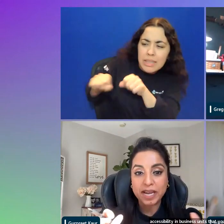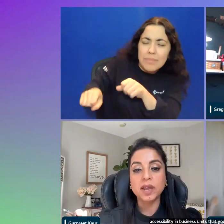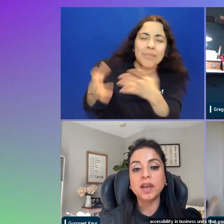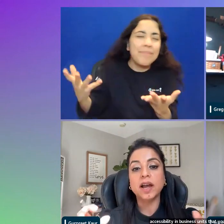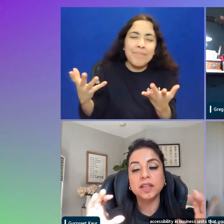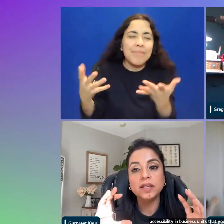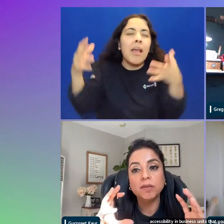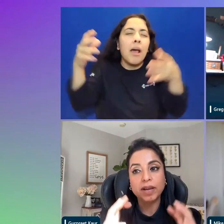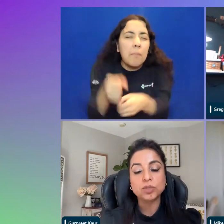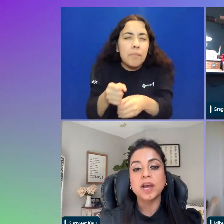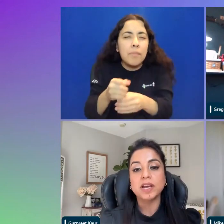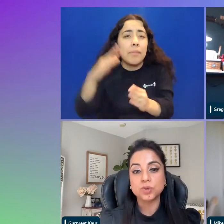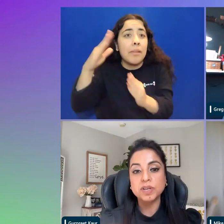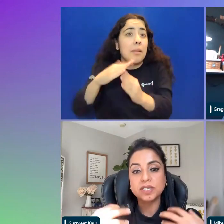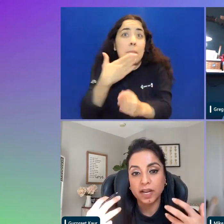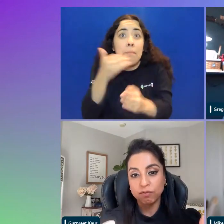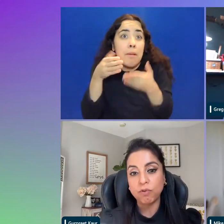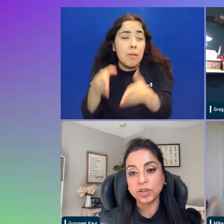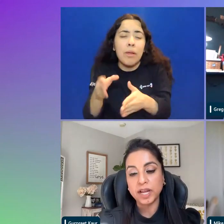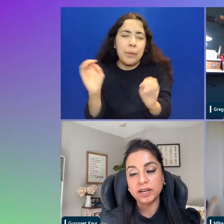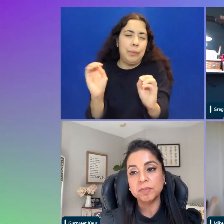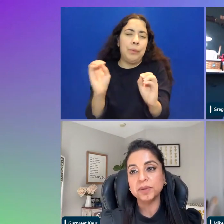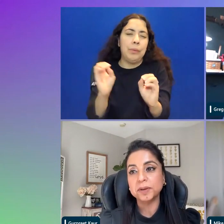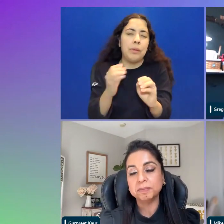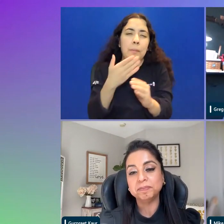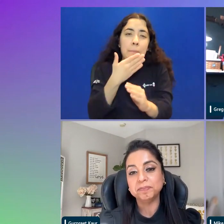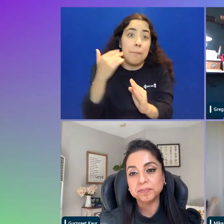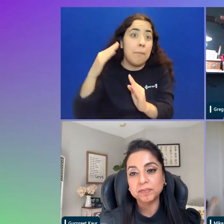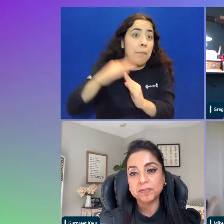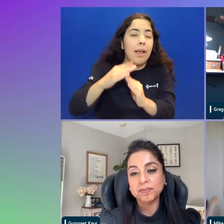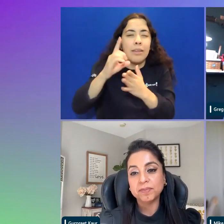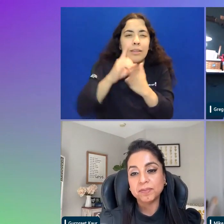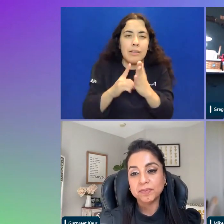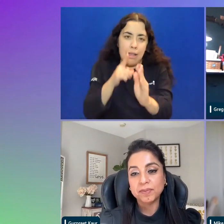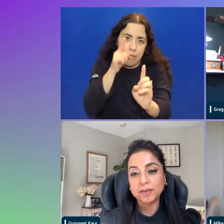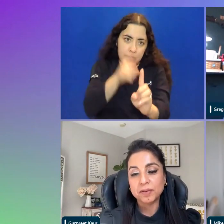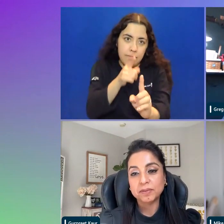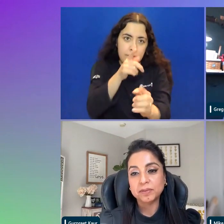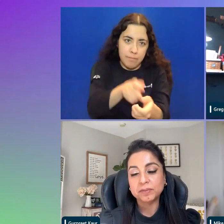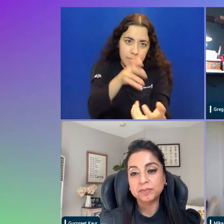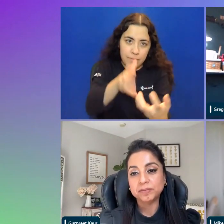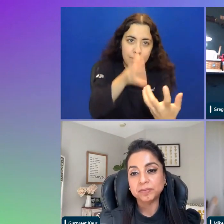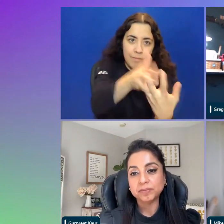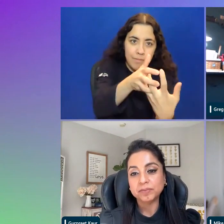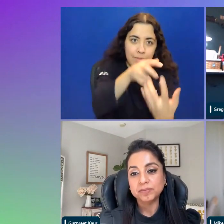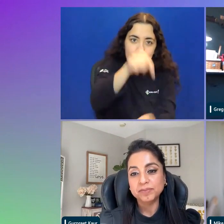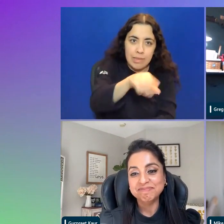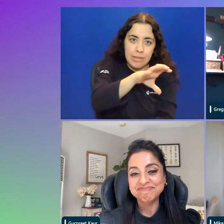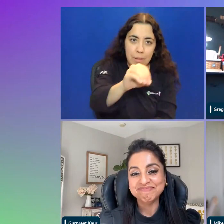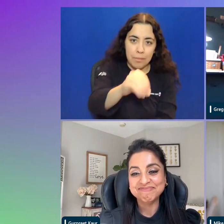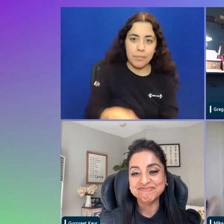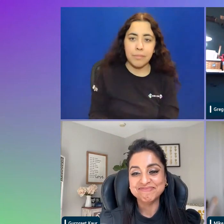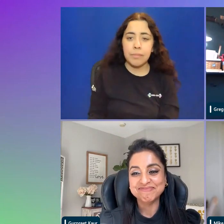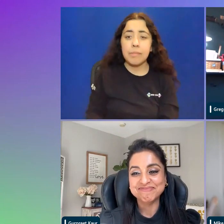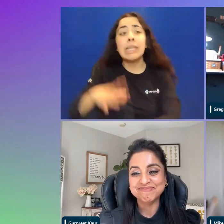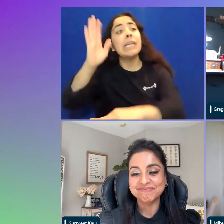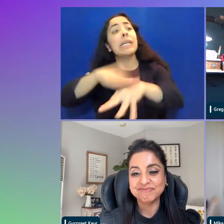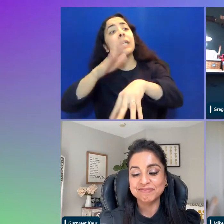the best way has to be designed for that company. Mike two minutes. >> Yeah, no, totally nailed it.